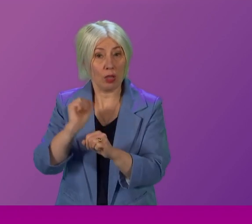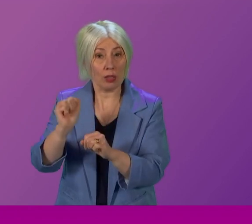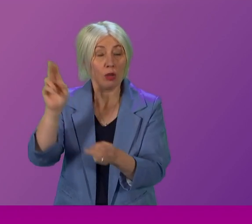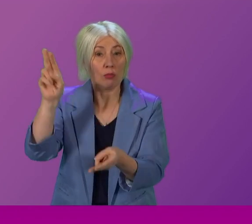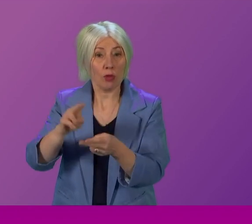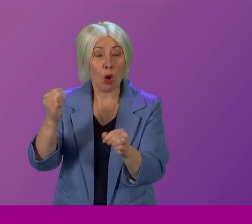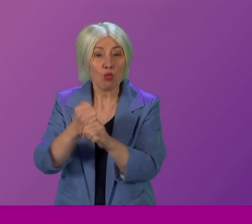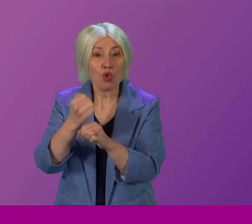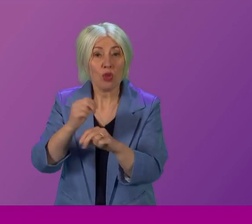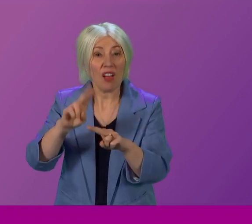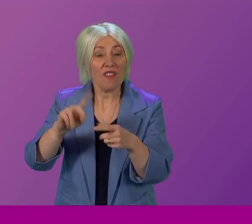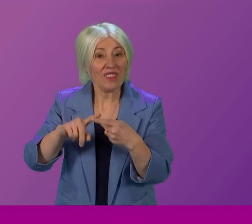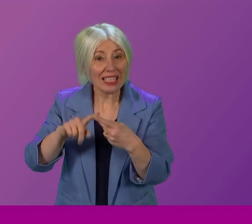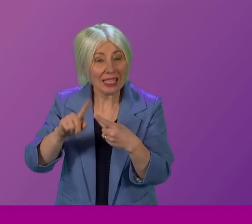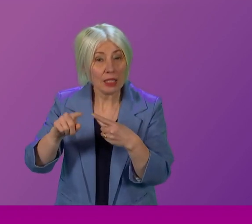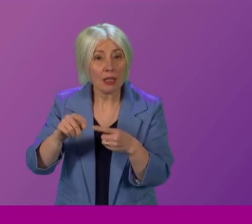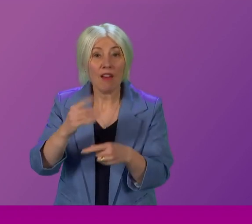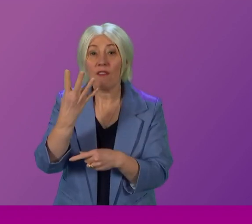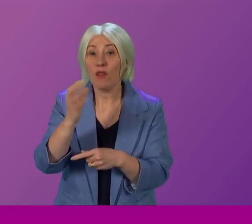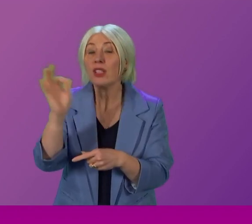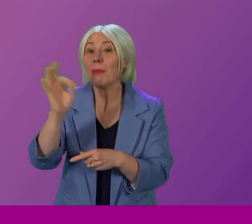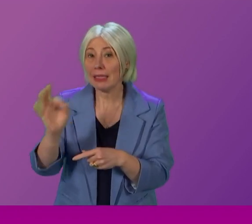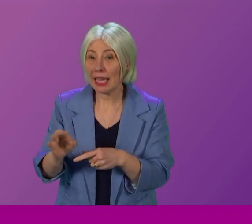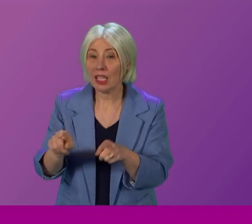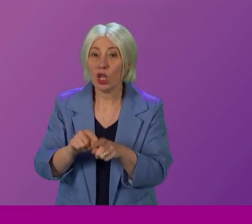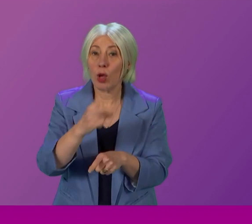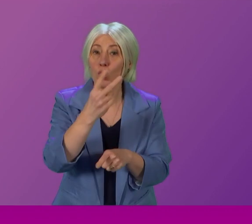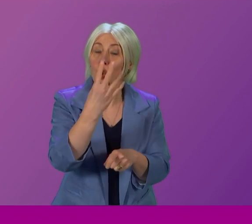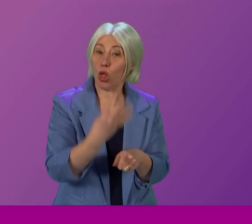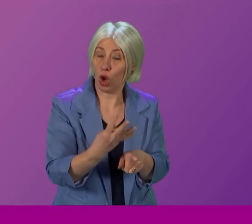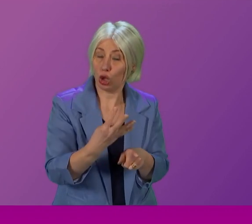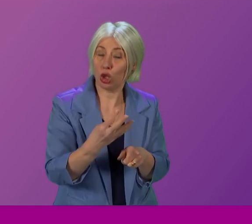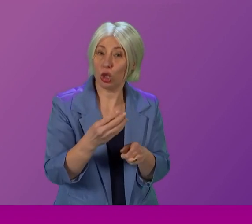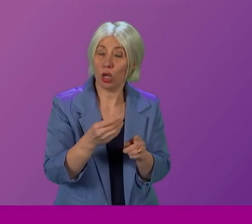in producer fees of up to 40 per cent and a two-thirds reduction in day 1 payments for